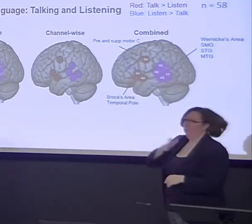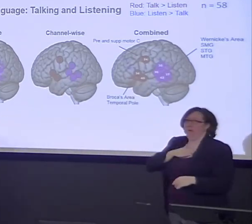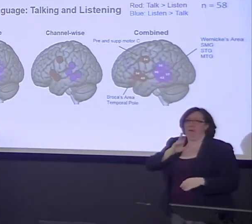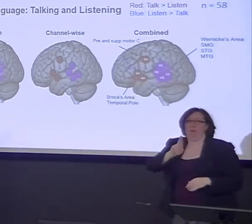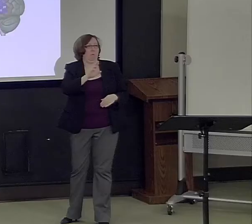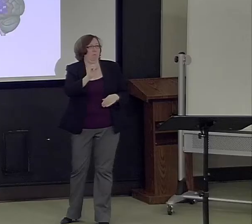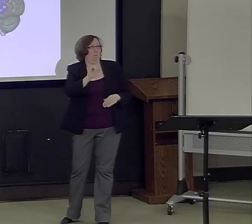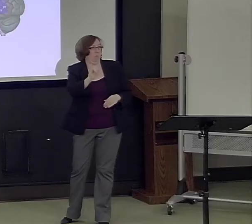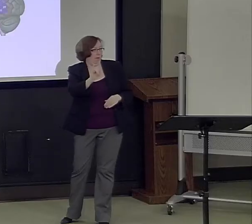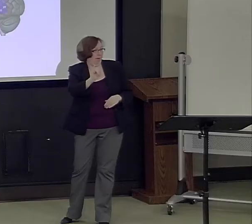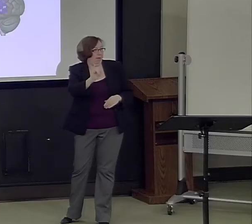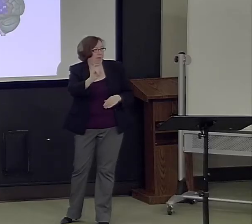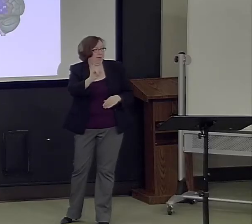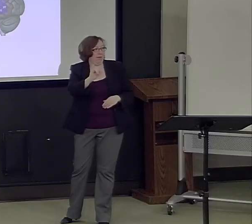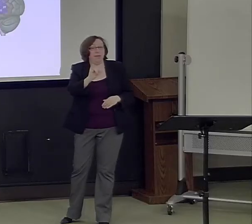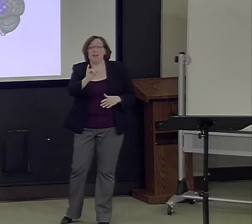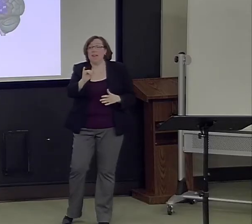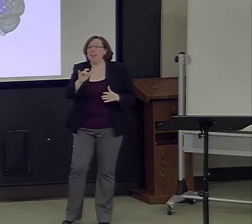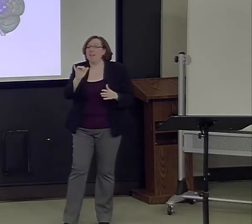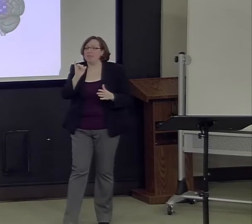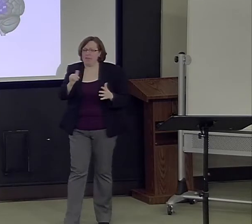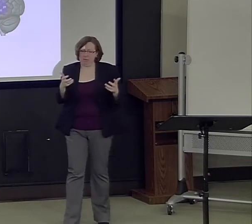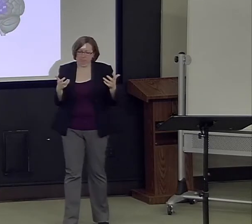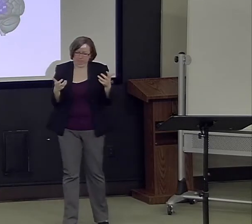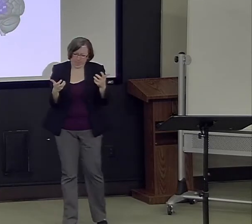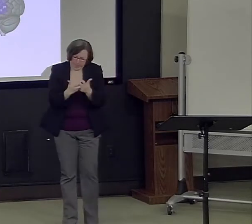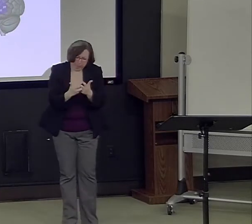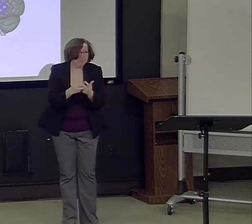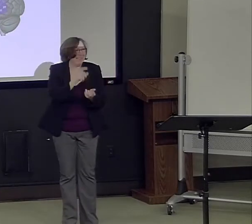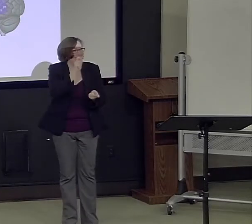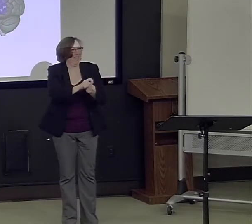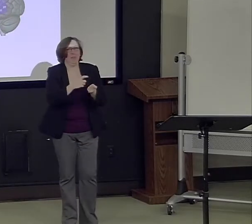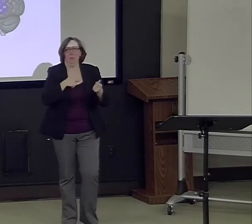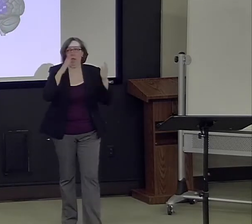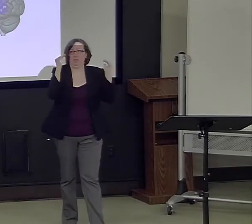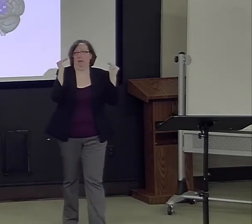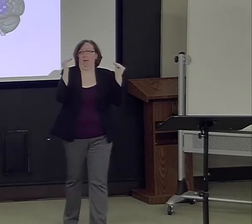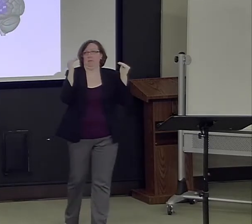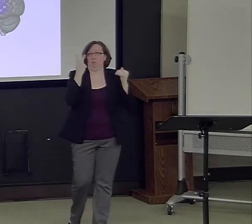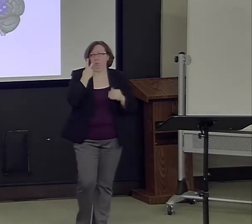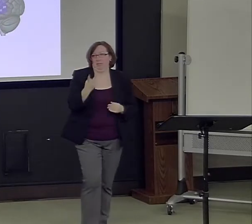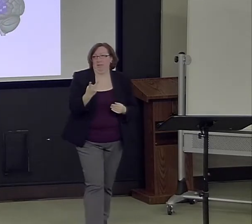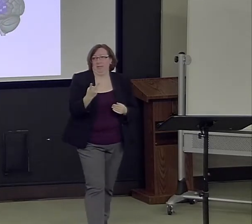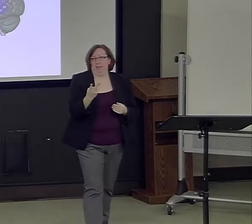it matches exactly what I expect from this task. And so that encouraged us